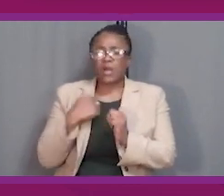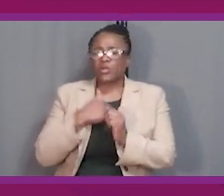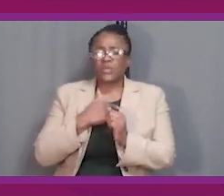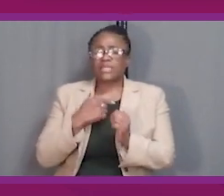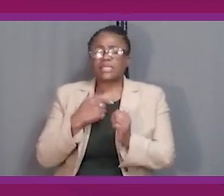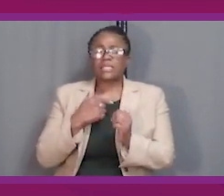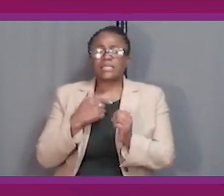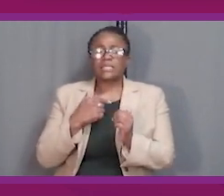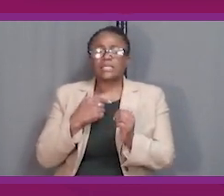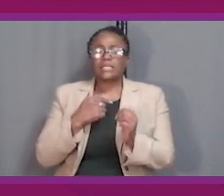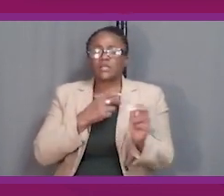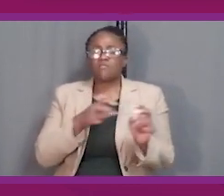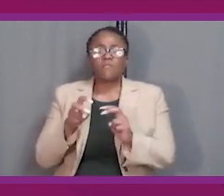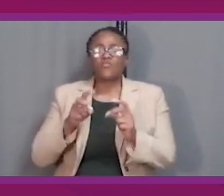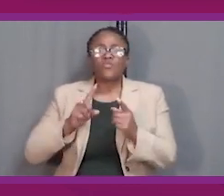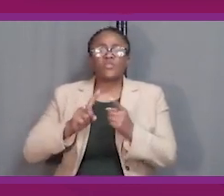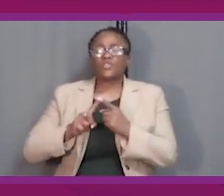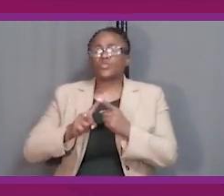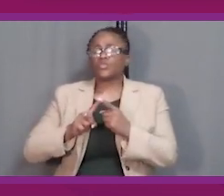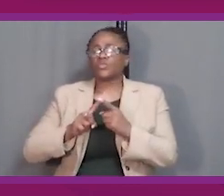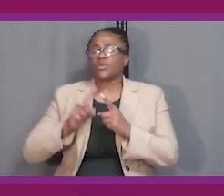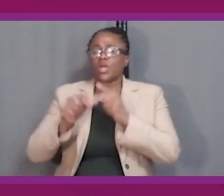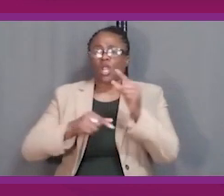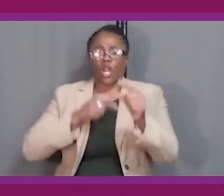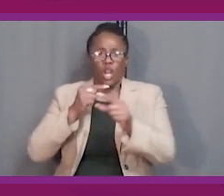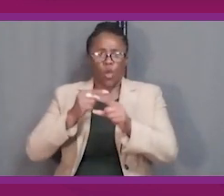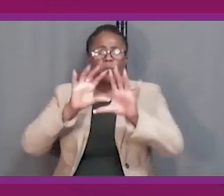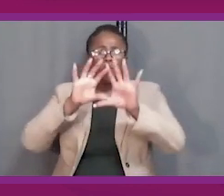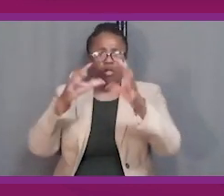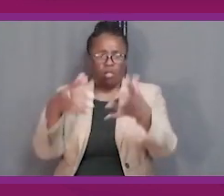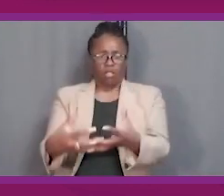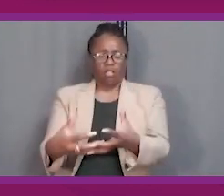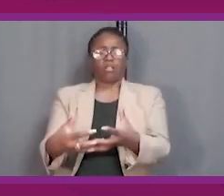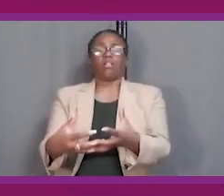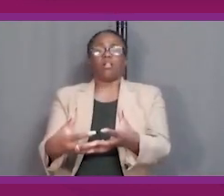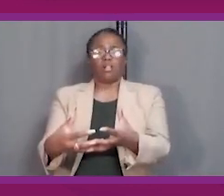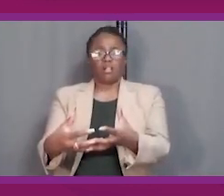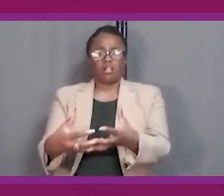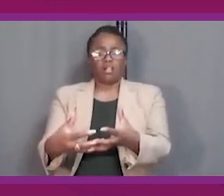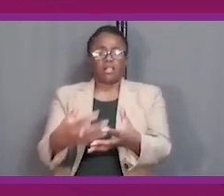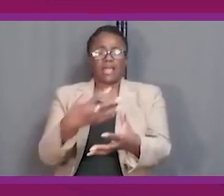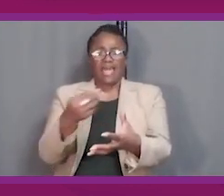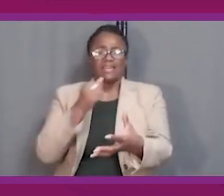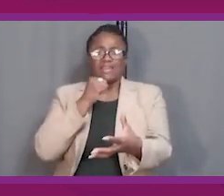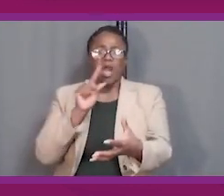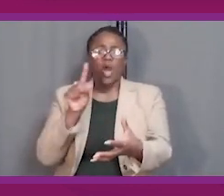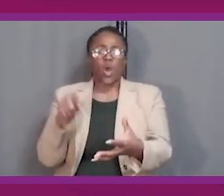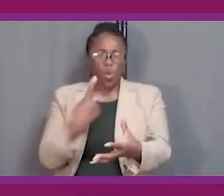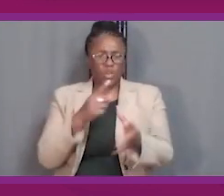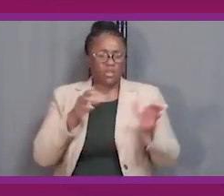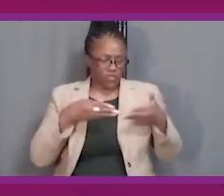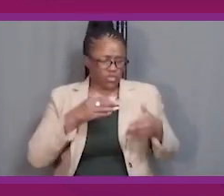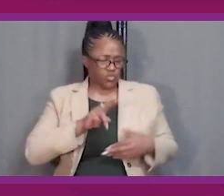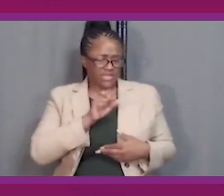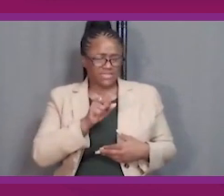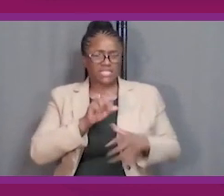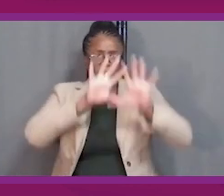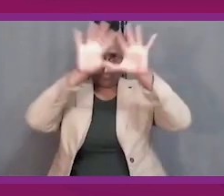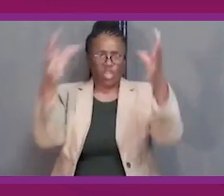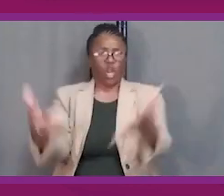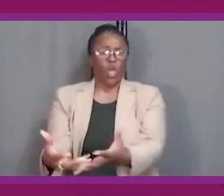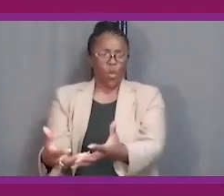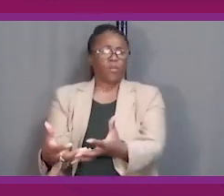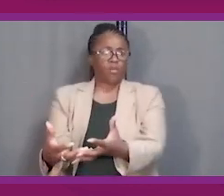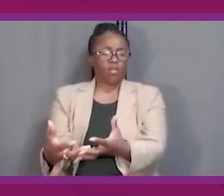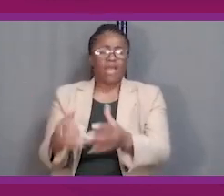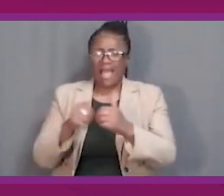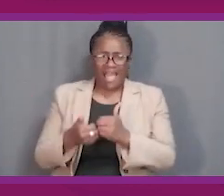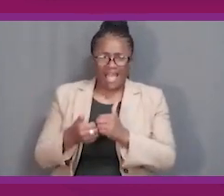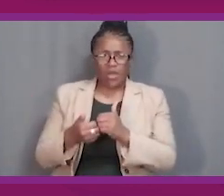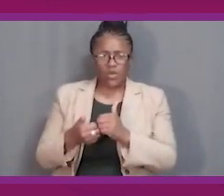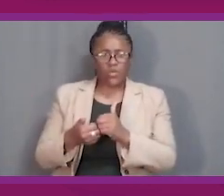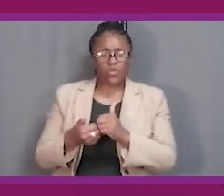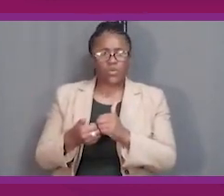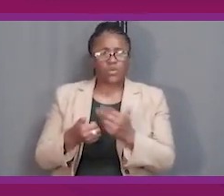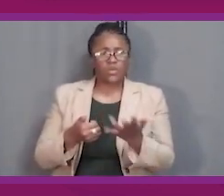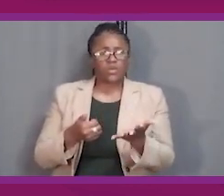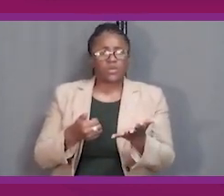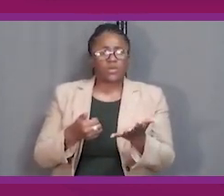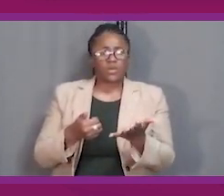and away from a US-centric movement? And in the disability global community,